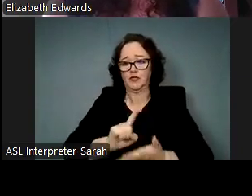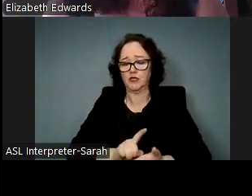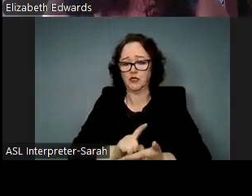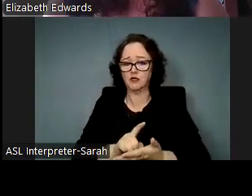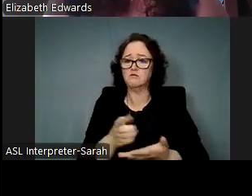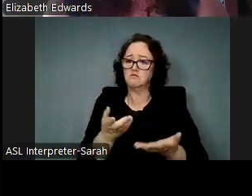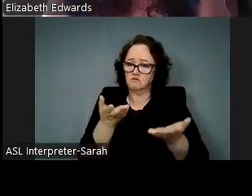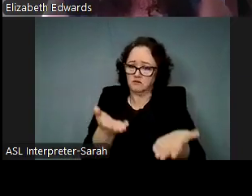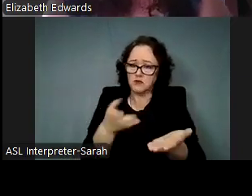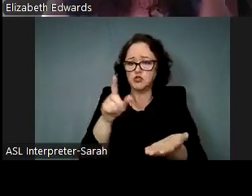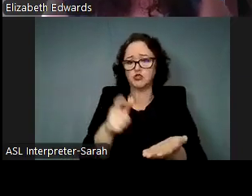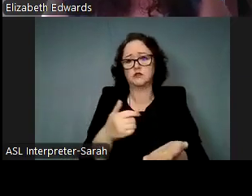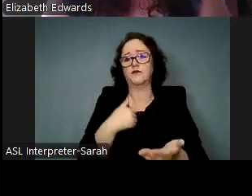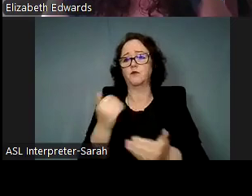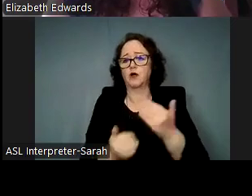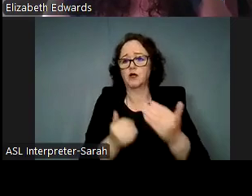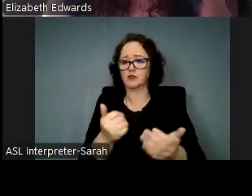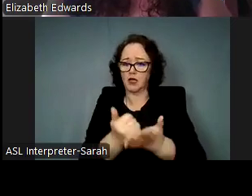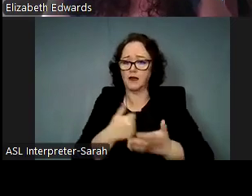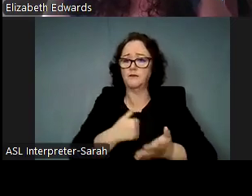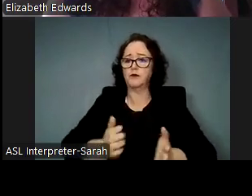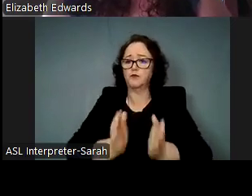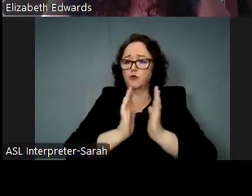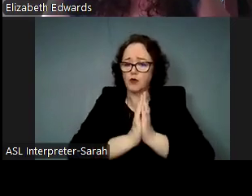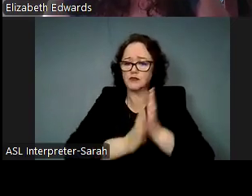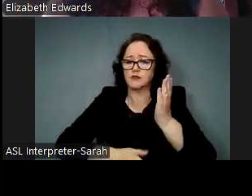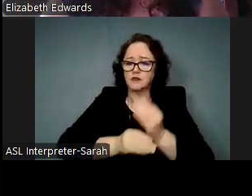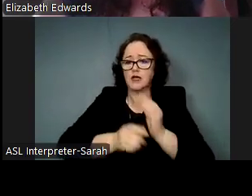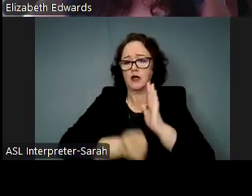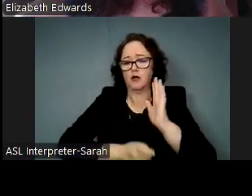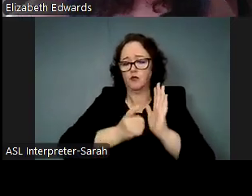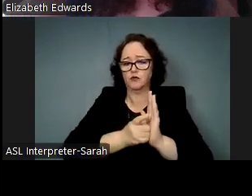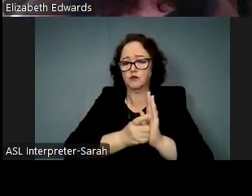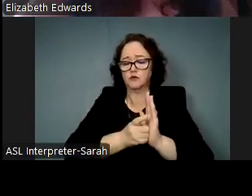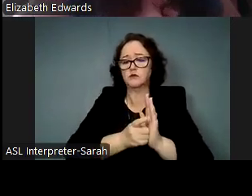ask for that and also be able to appeal it. And then there are